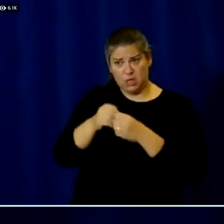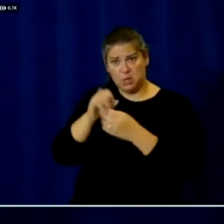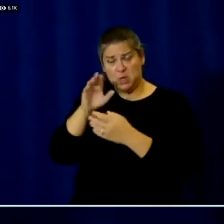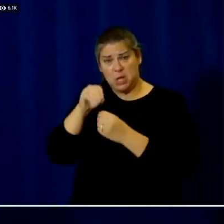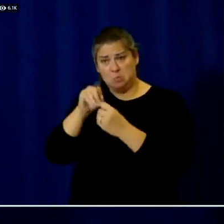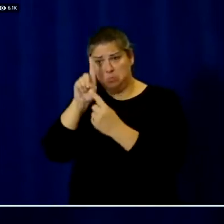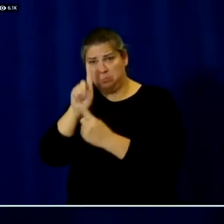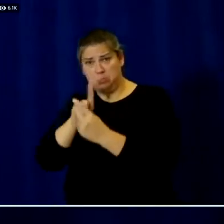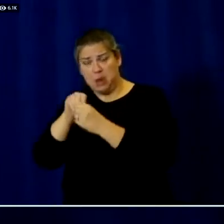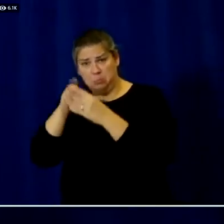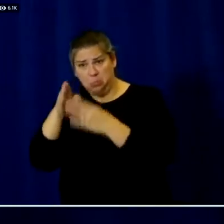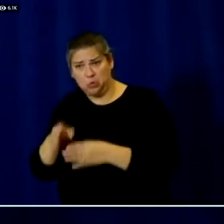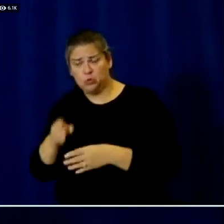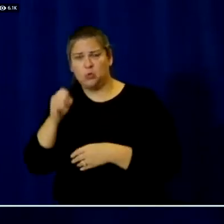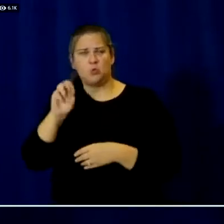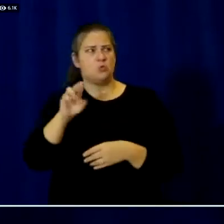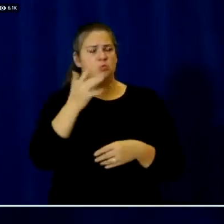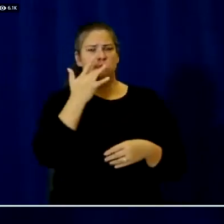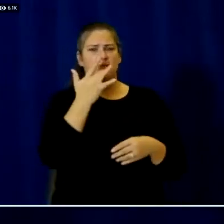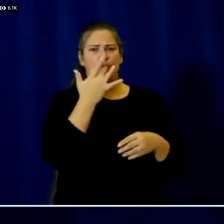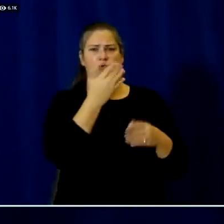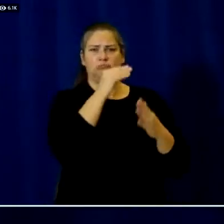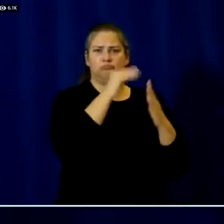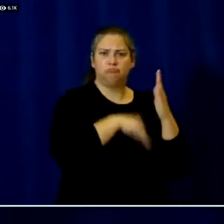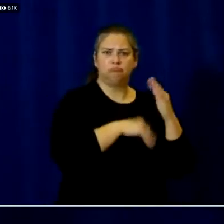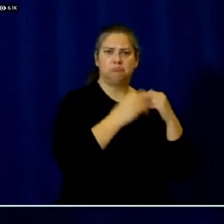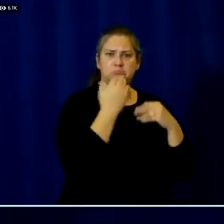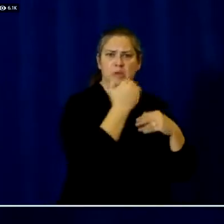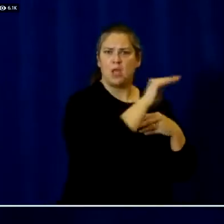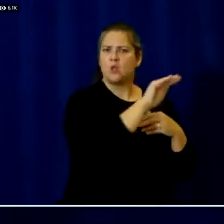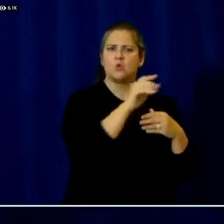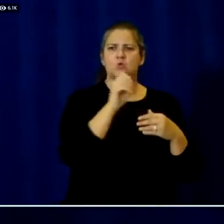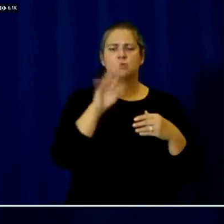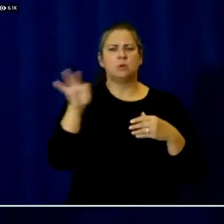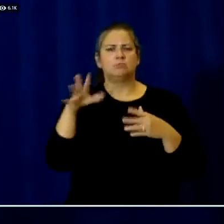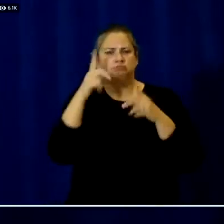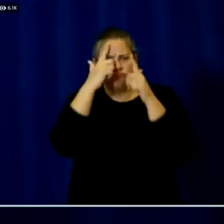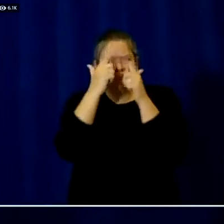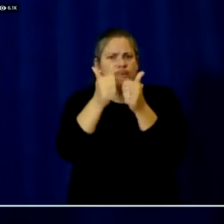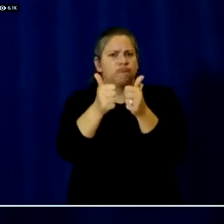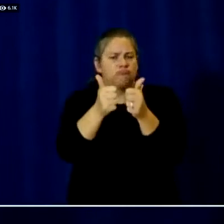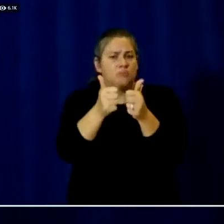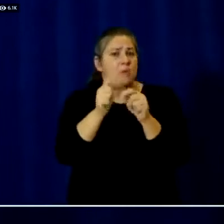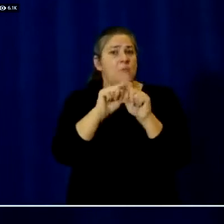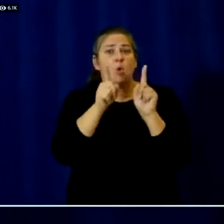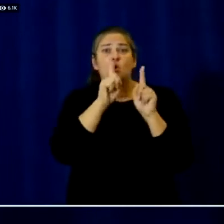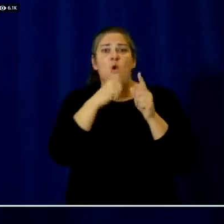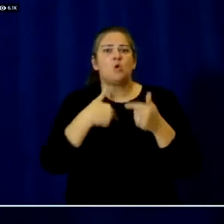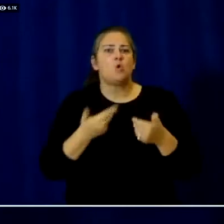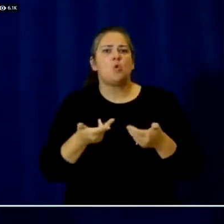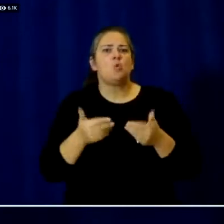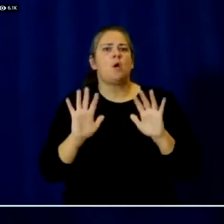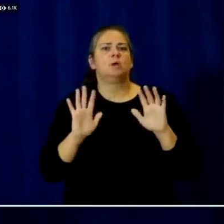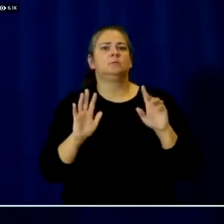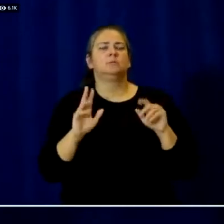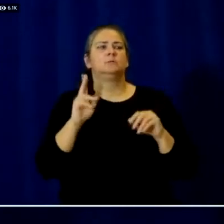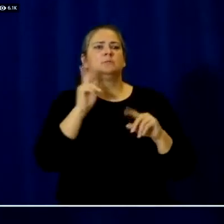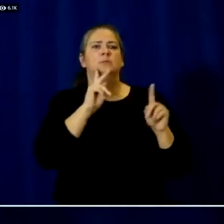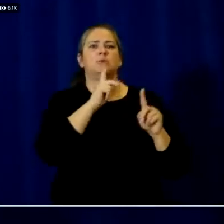voter, and we've preserved that. But we also didn't wanna over test the system with having more absentee ballots, and we could manage with our current